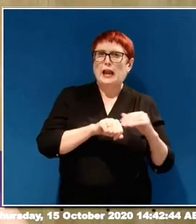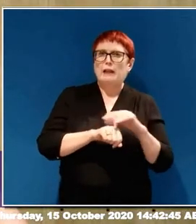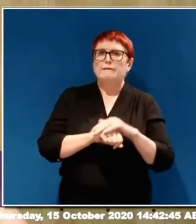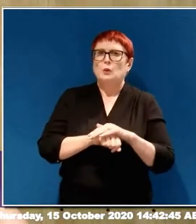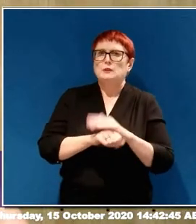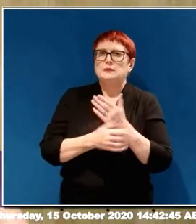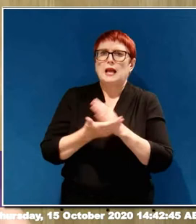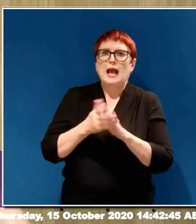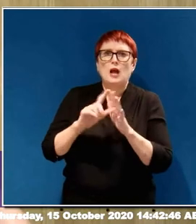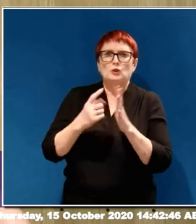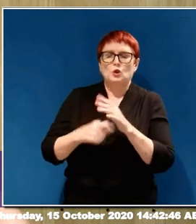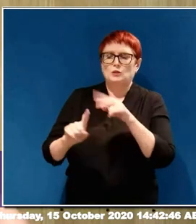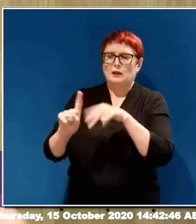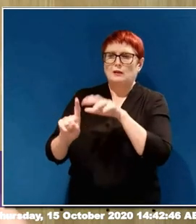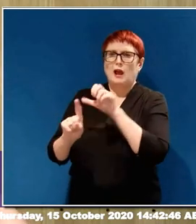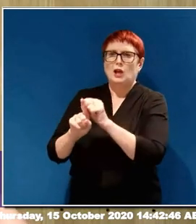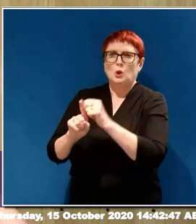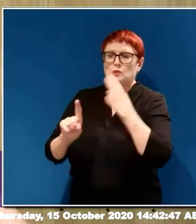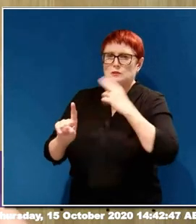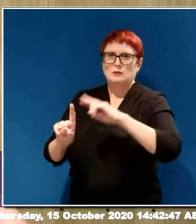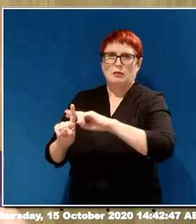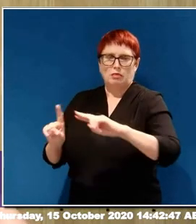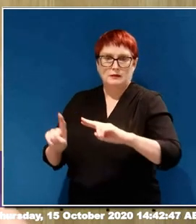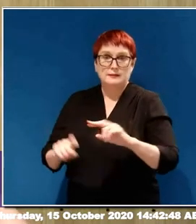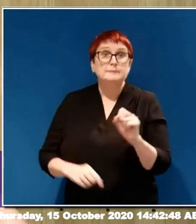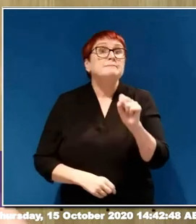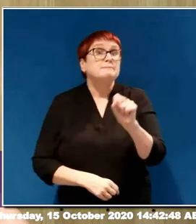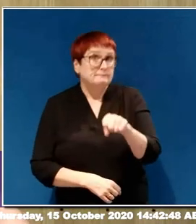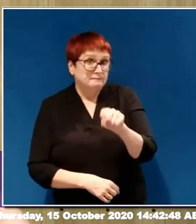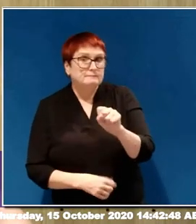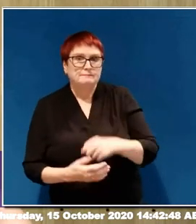Well, in regards to intellectual impairment, it meant that I